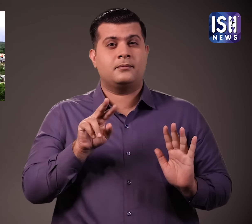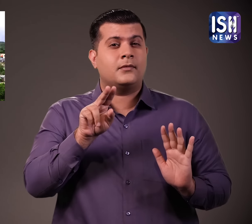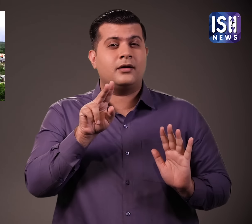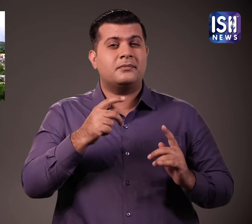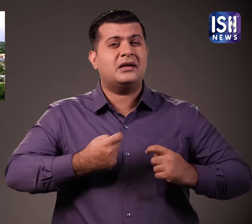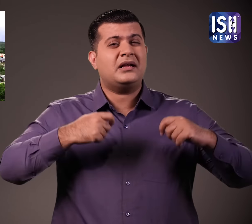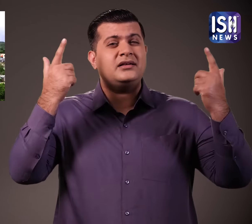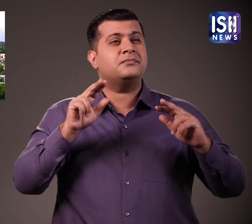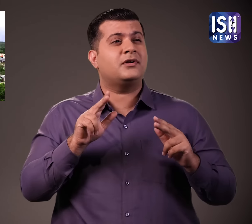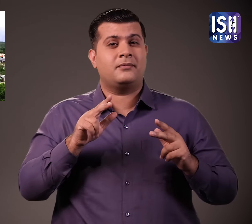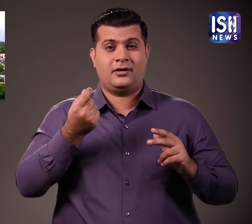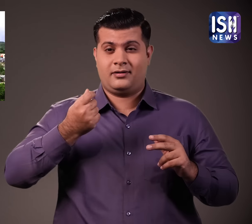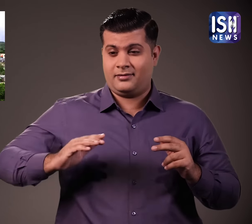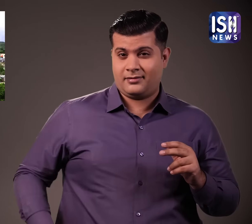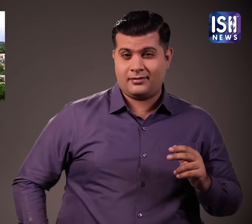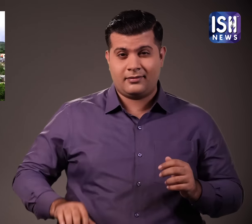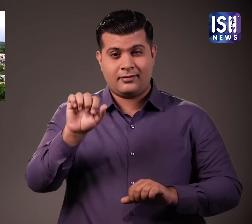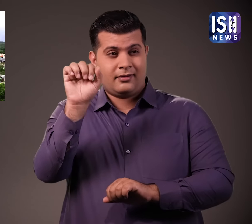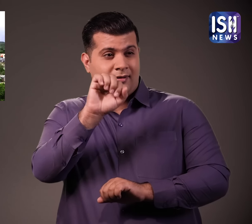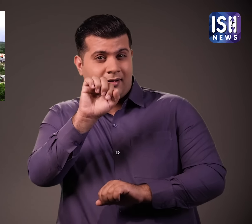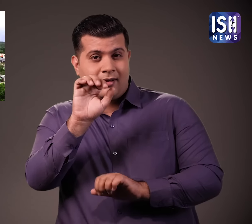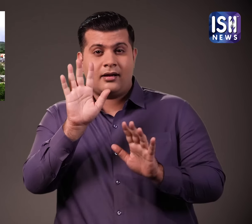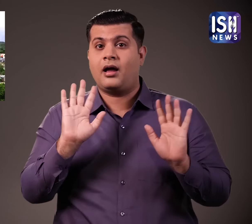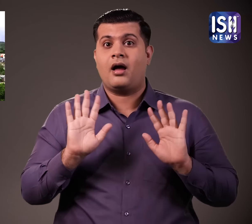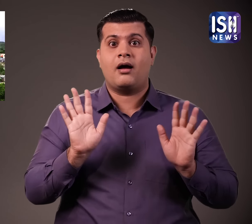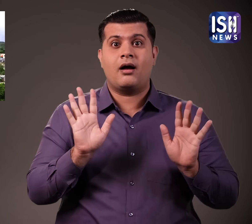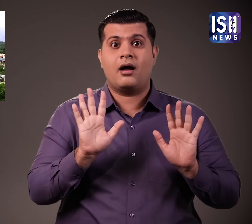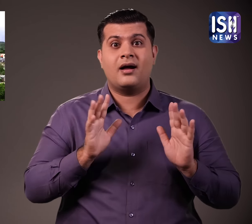Rich means not in terms of money, or luxuries.